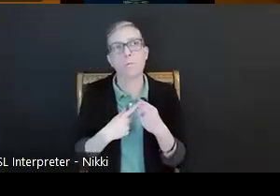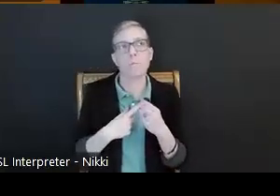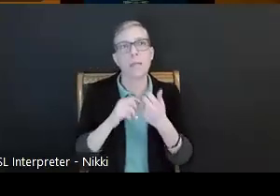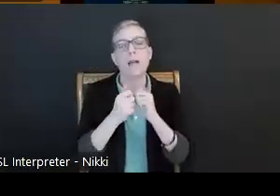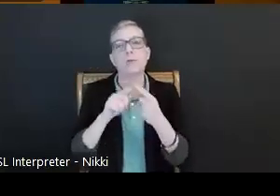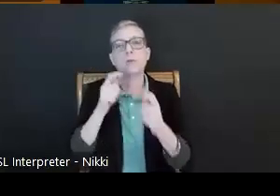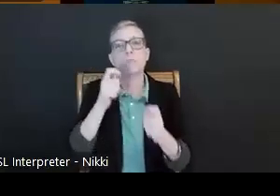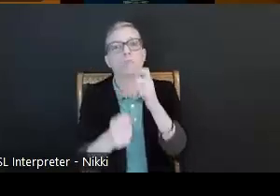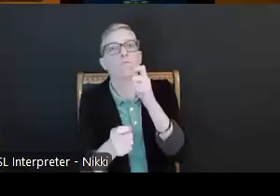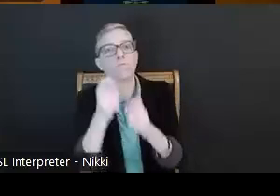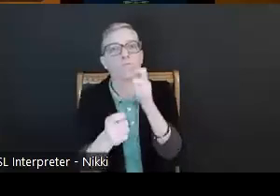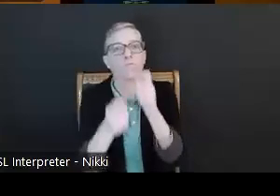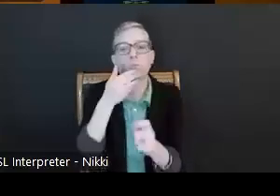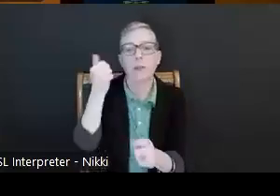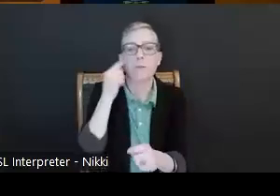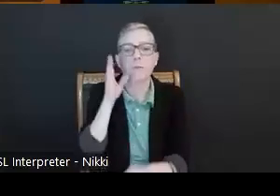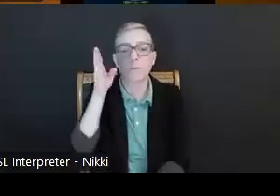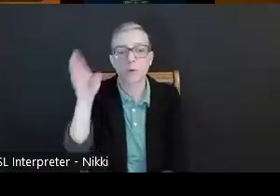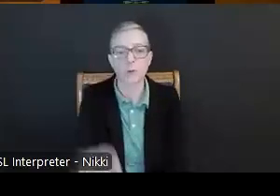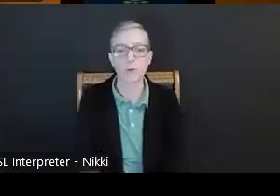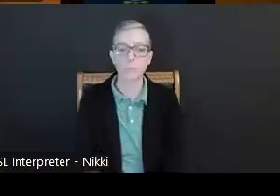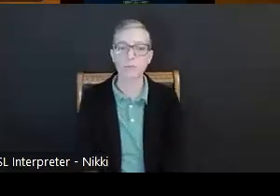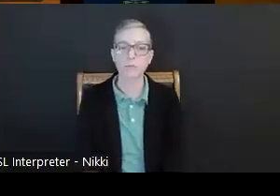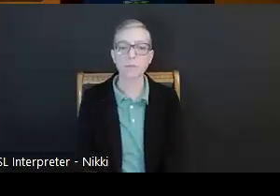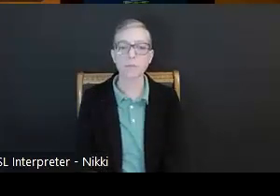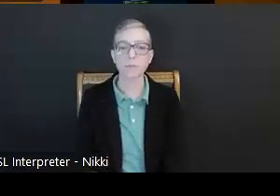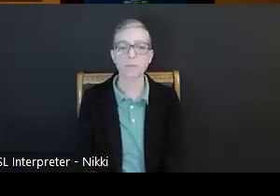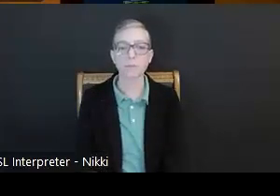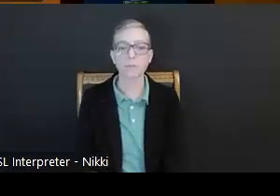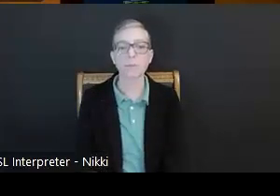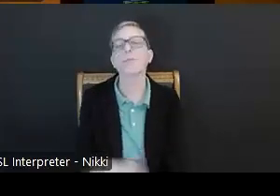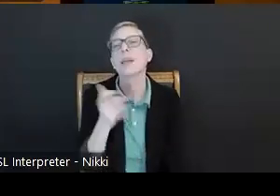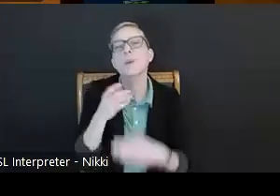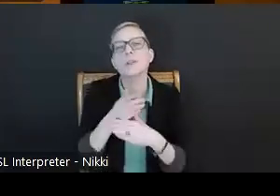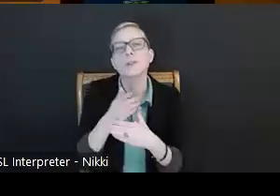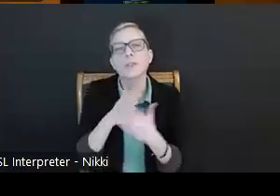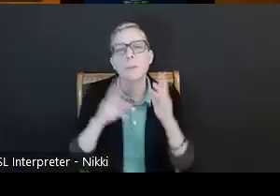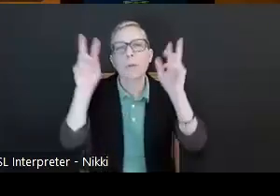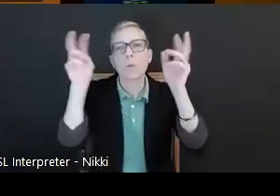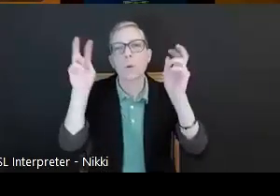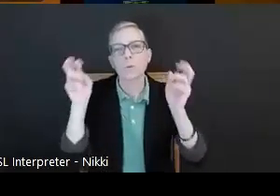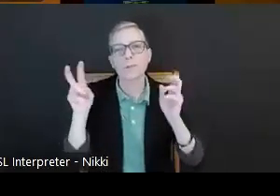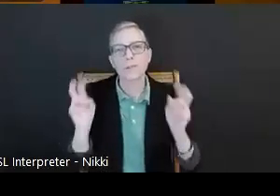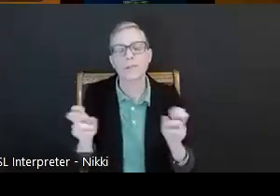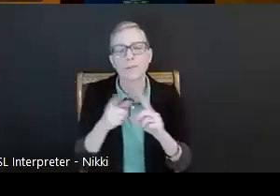the future and I did want to share too some of the quotes um that patients and caregivers in